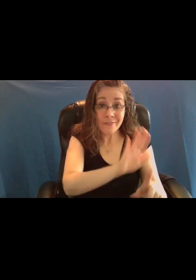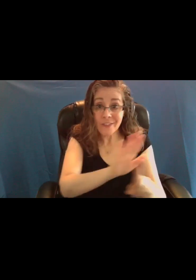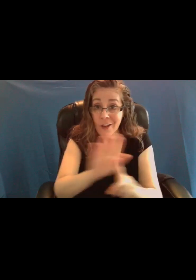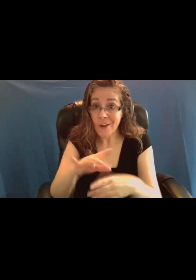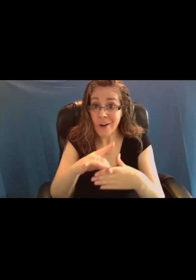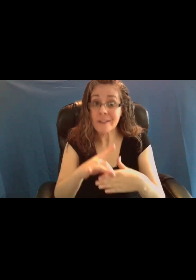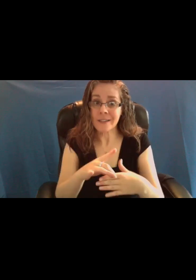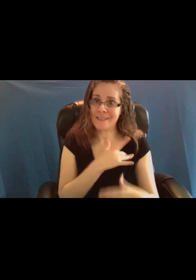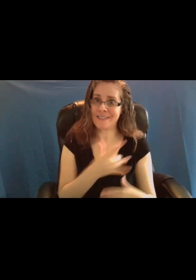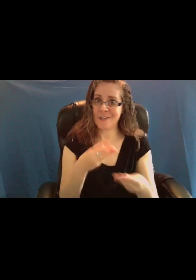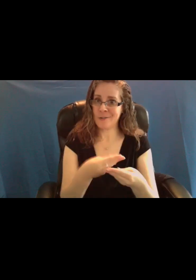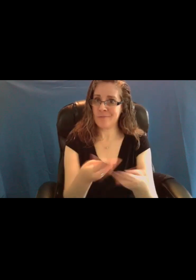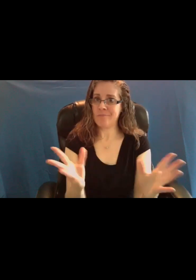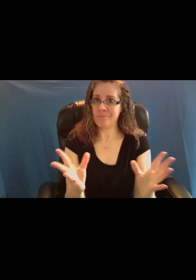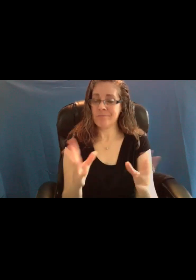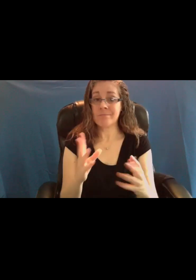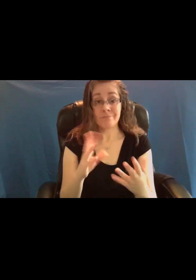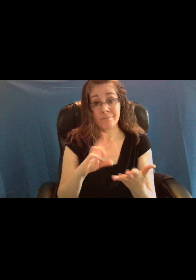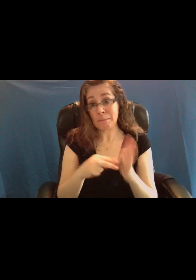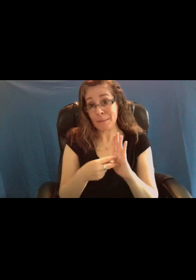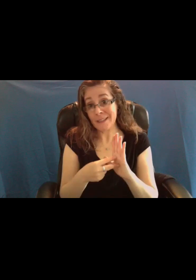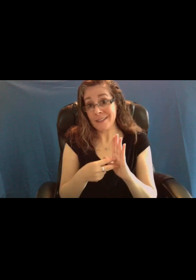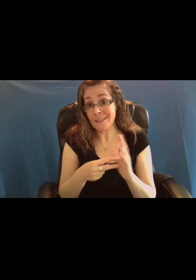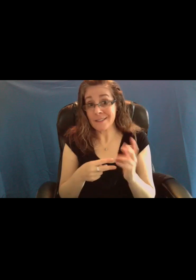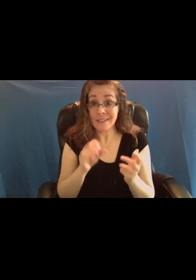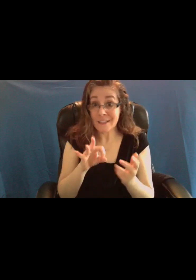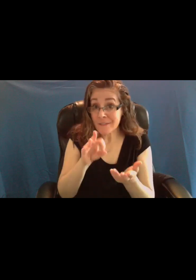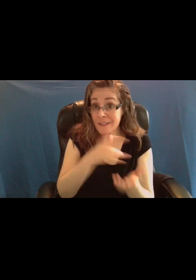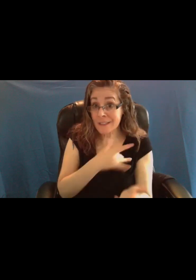for printed materials, that may mean making materials into large